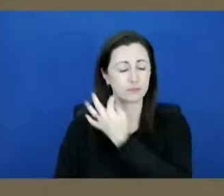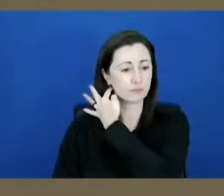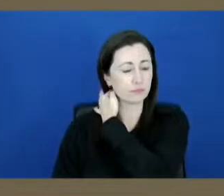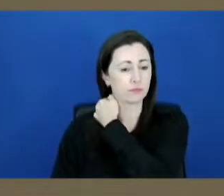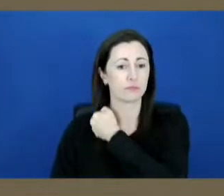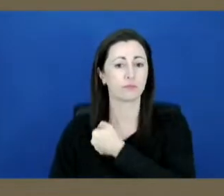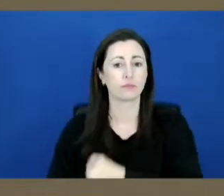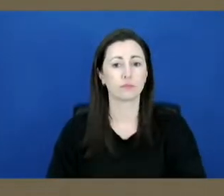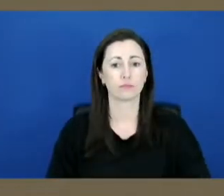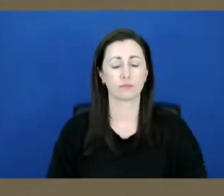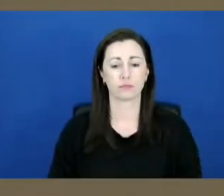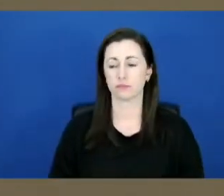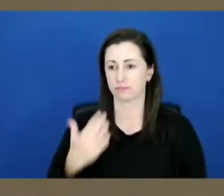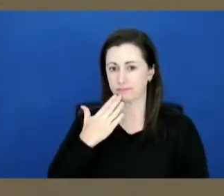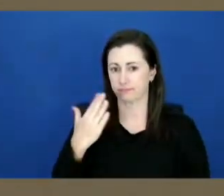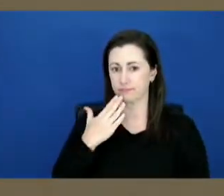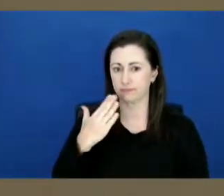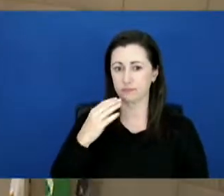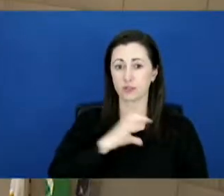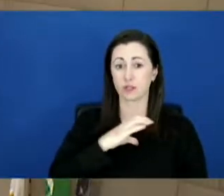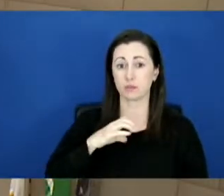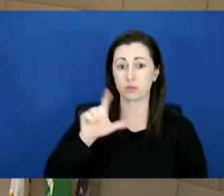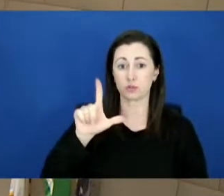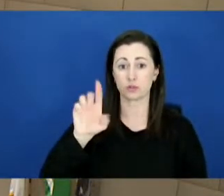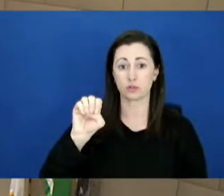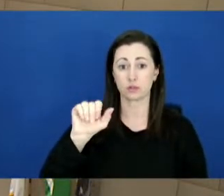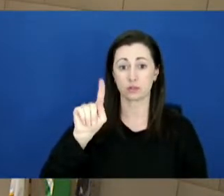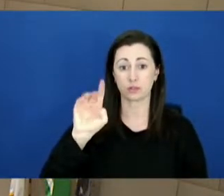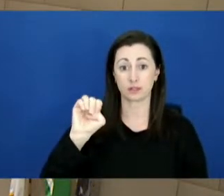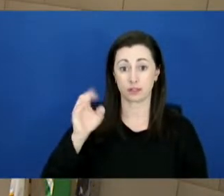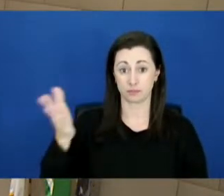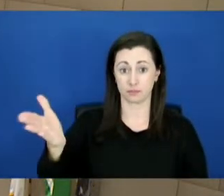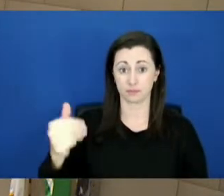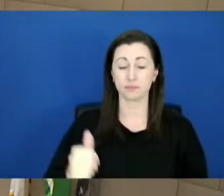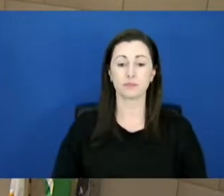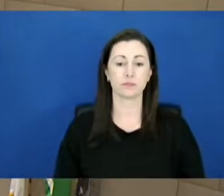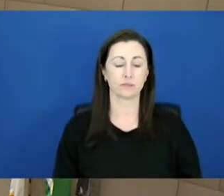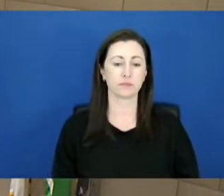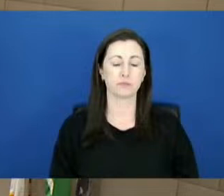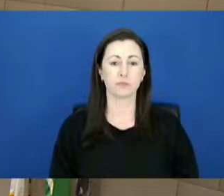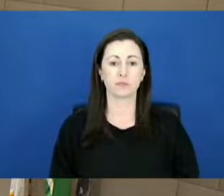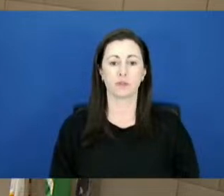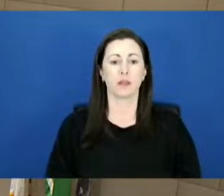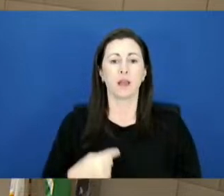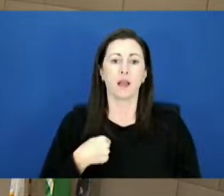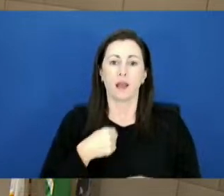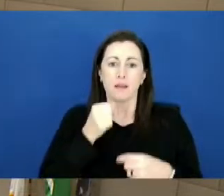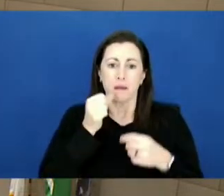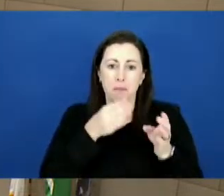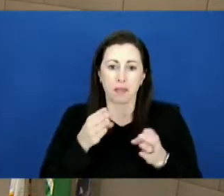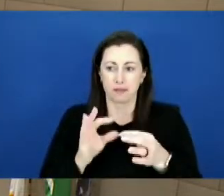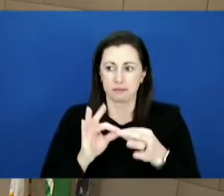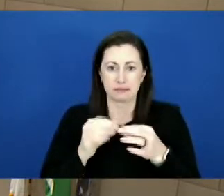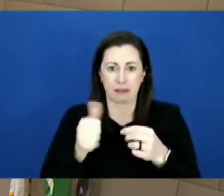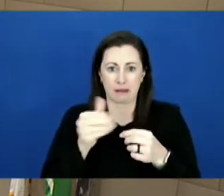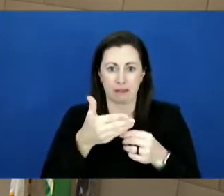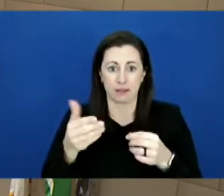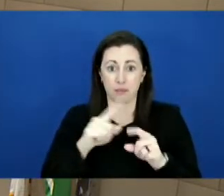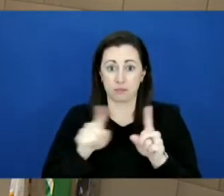SO I JUST WANT TO SAY THANK YOU FOR THAT. THANK YOU.